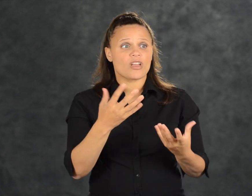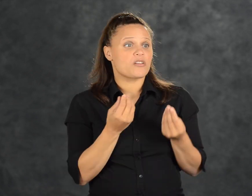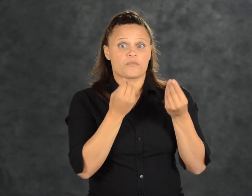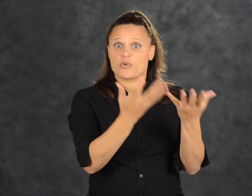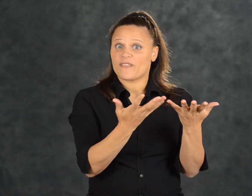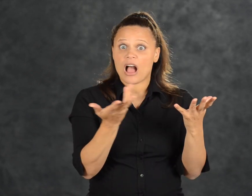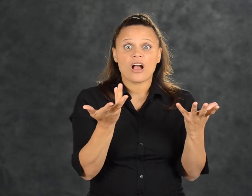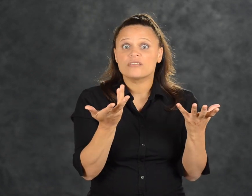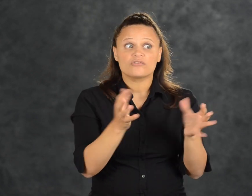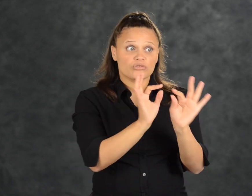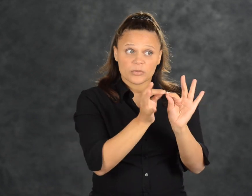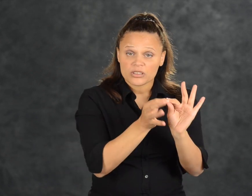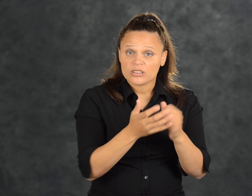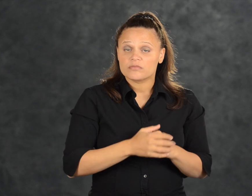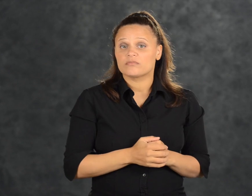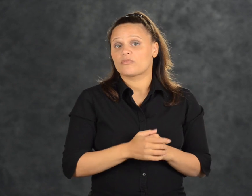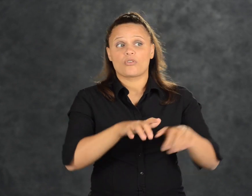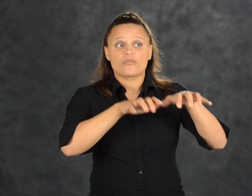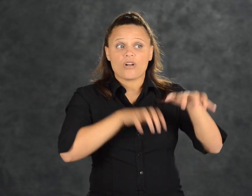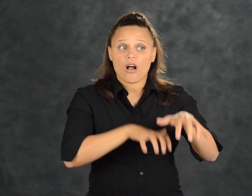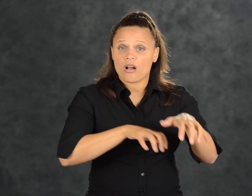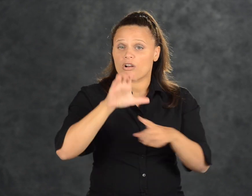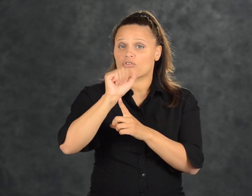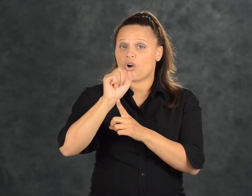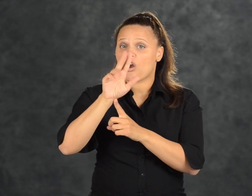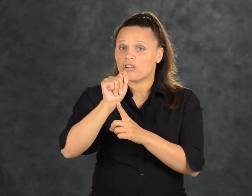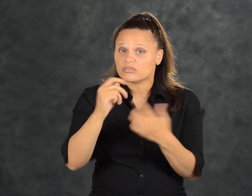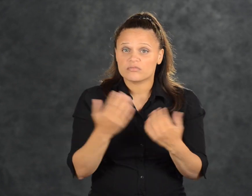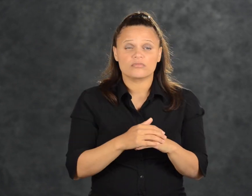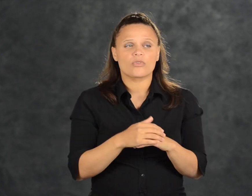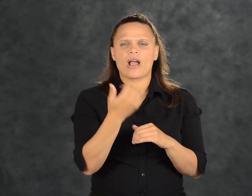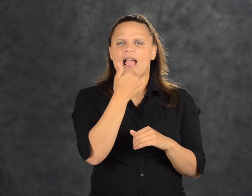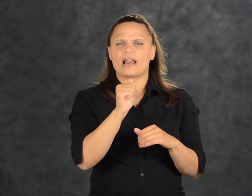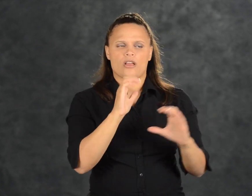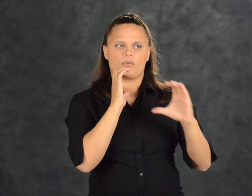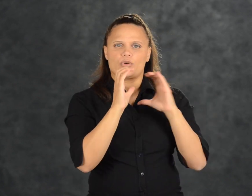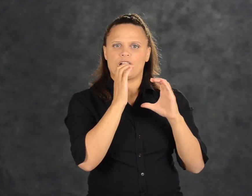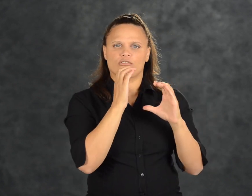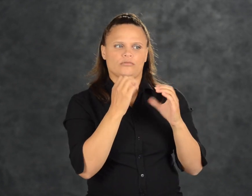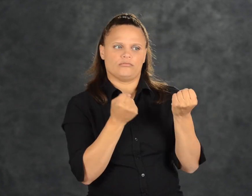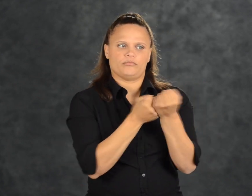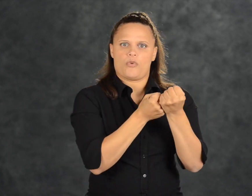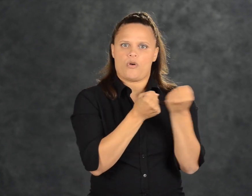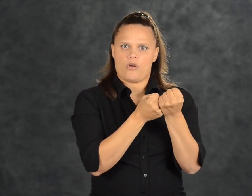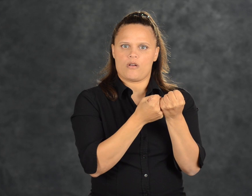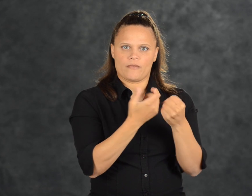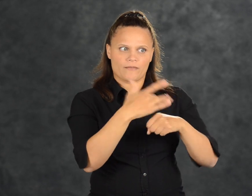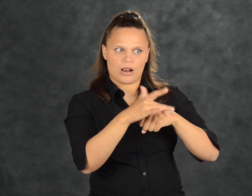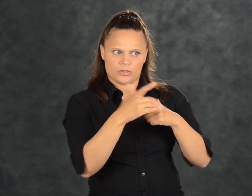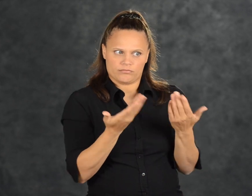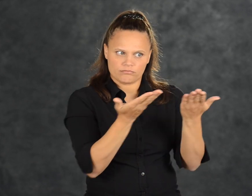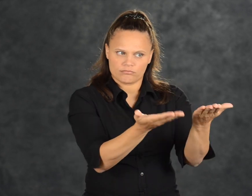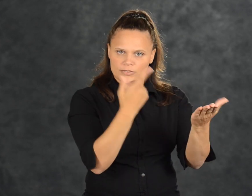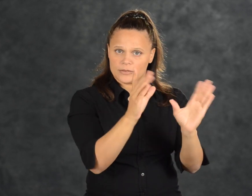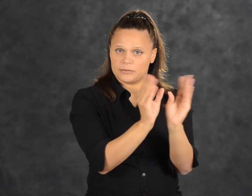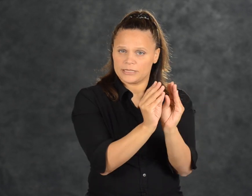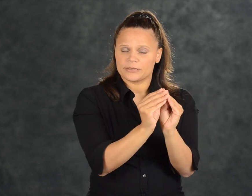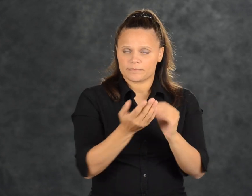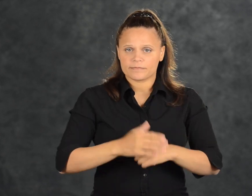Including the provision of interpreting services, CART, or any assistance needed to communicate effectively.